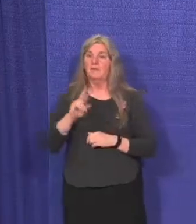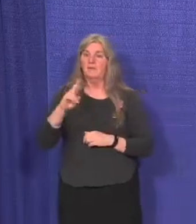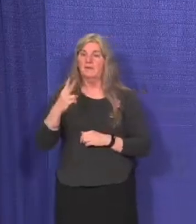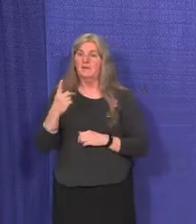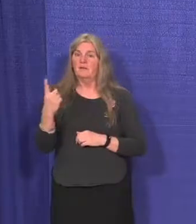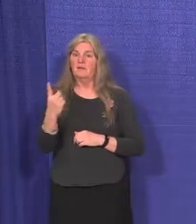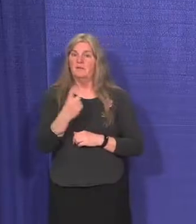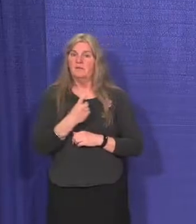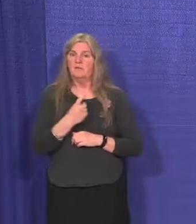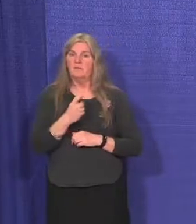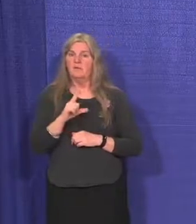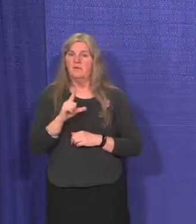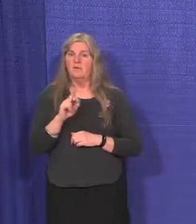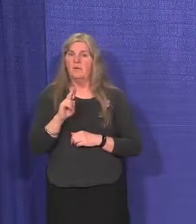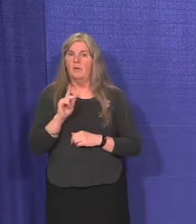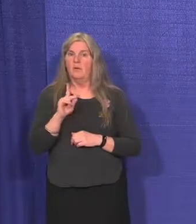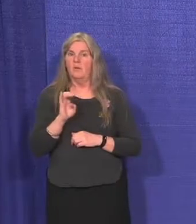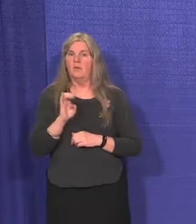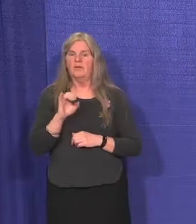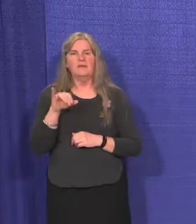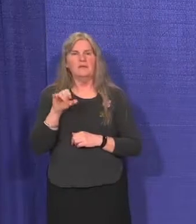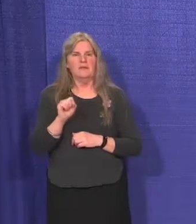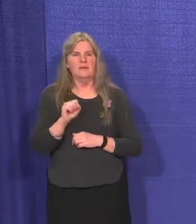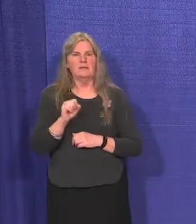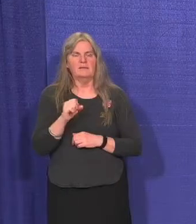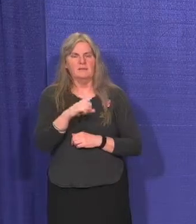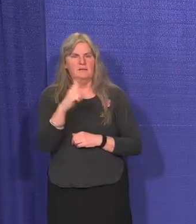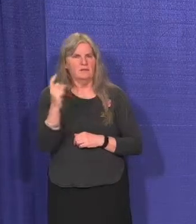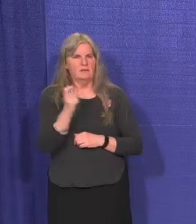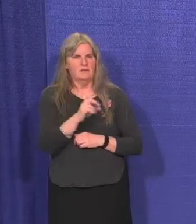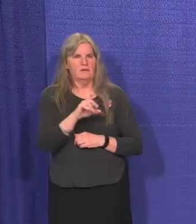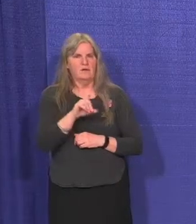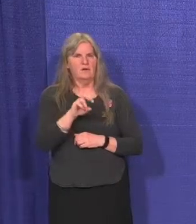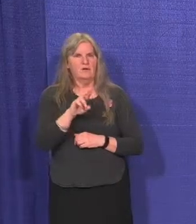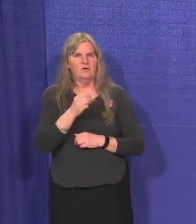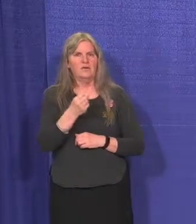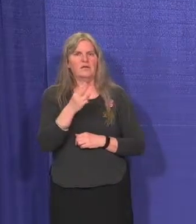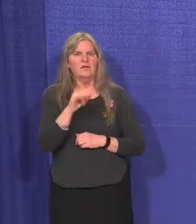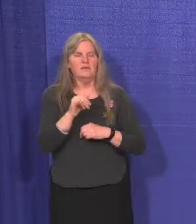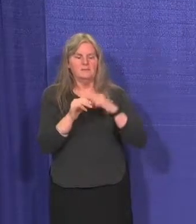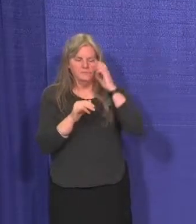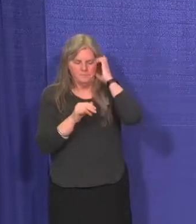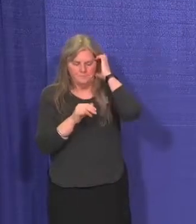as you see the projections.